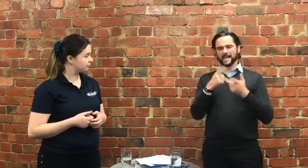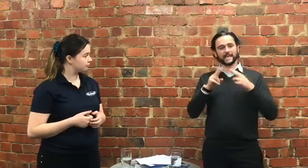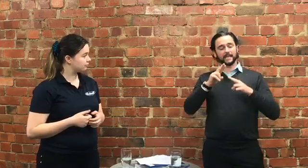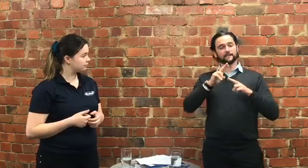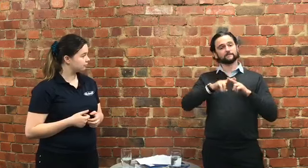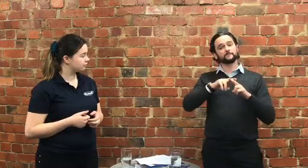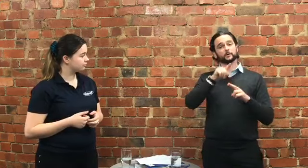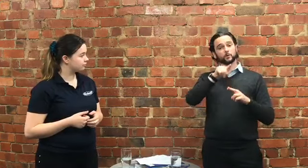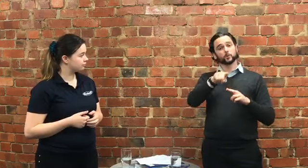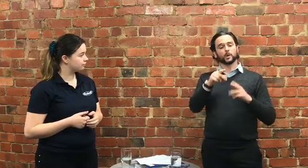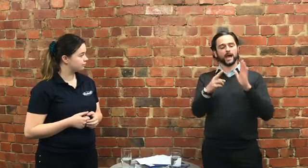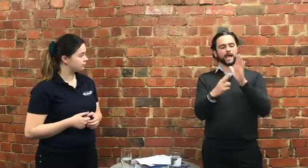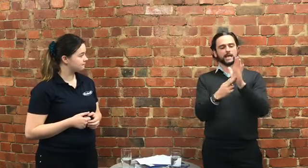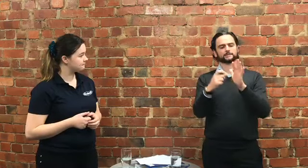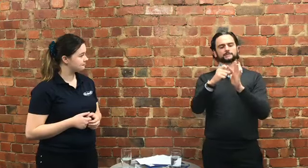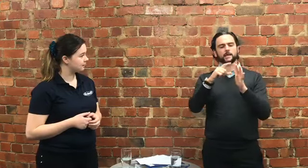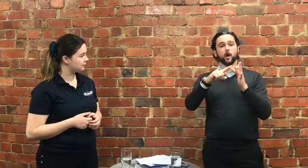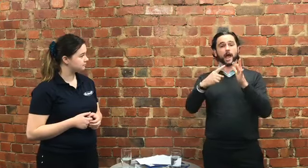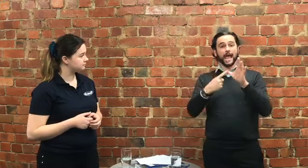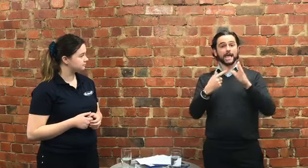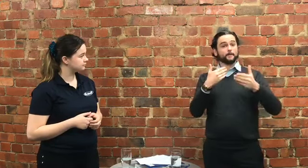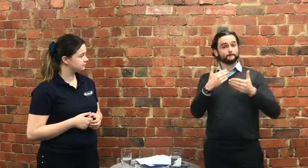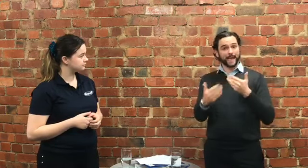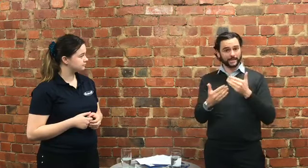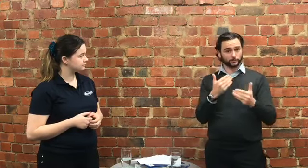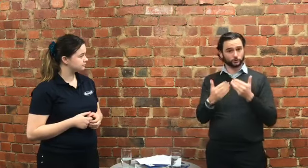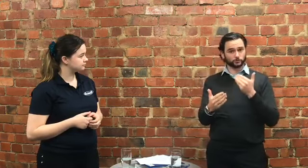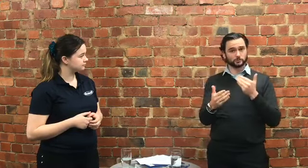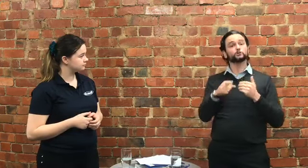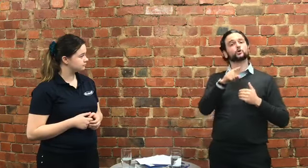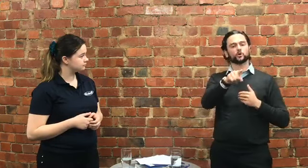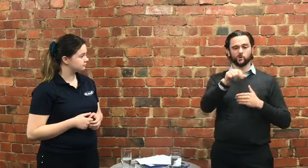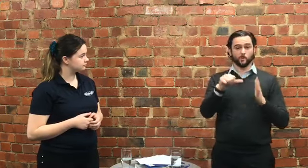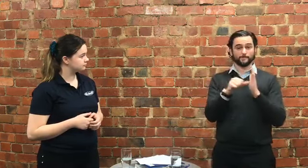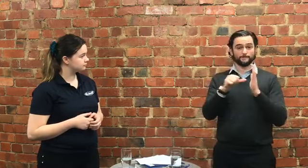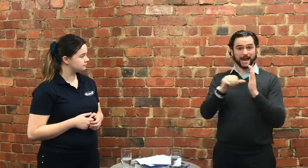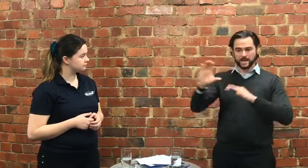But, if your funds are managed through the NDIA,